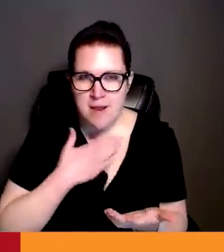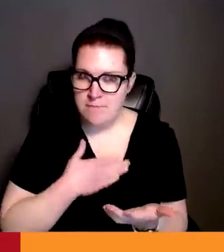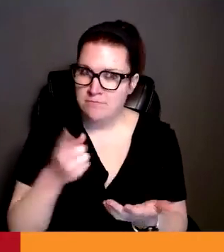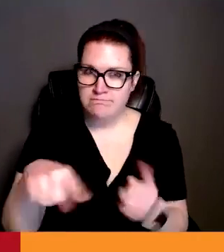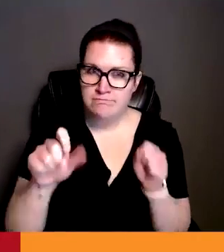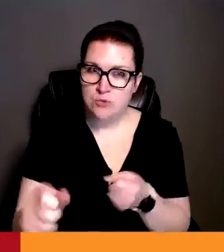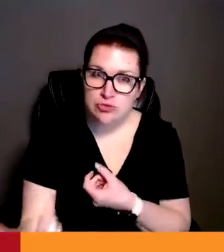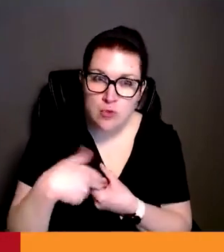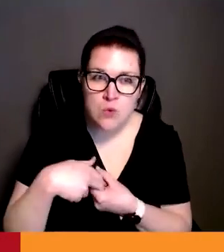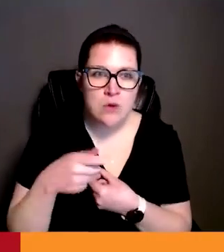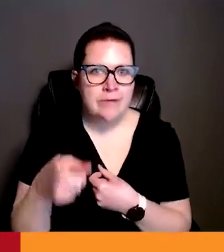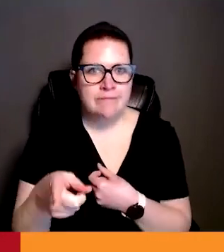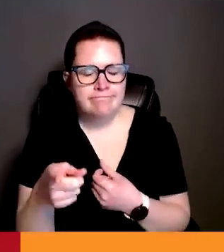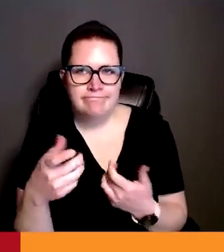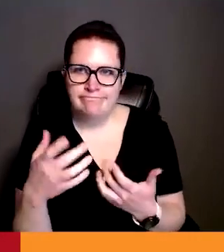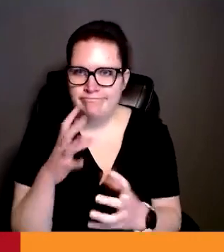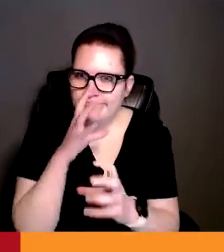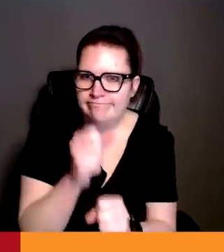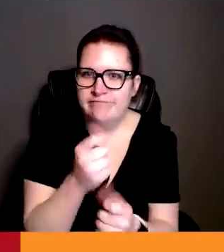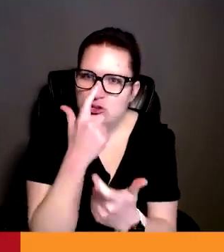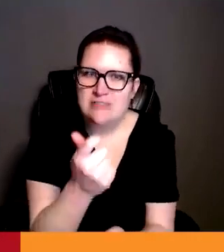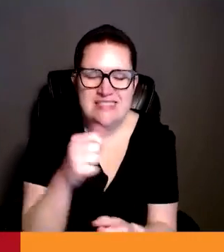and that you have such an interest in our prize competition.